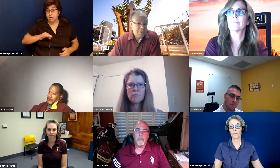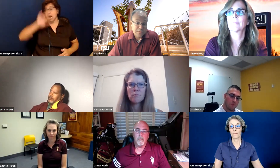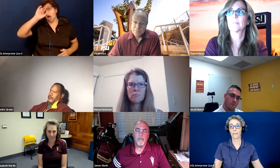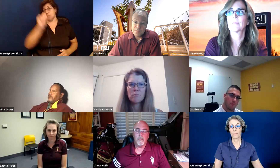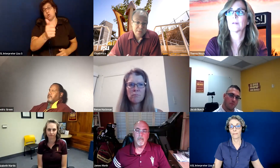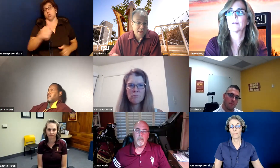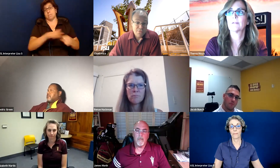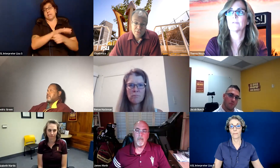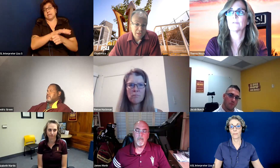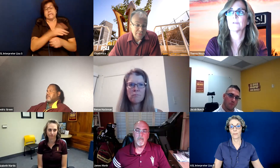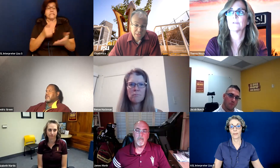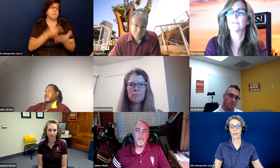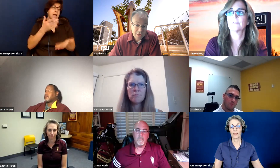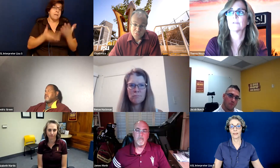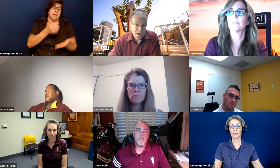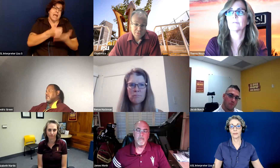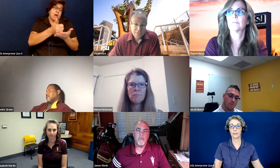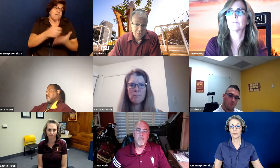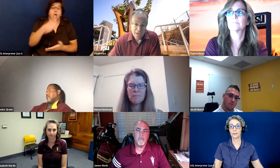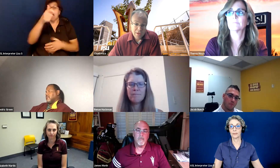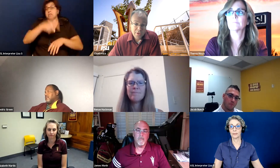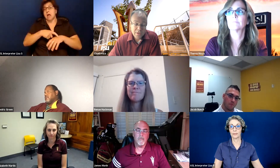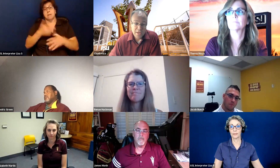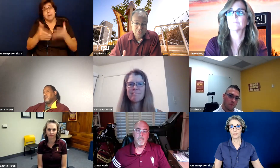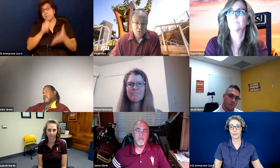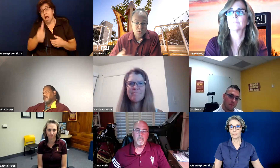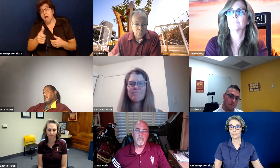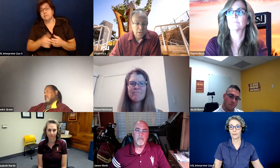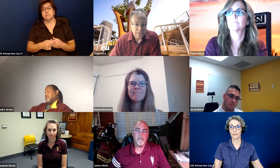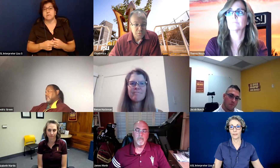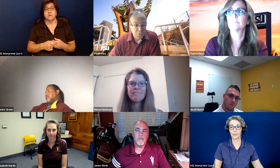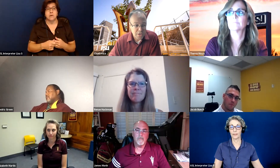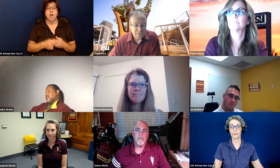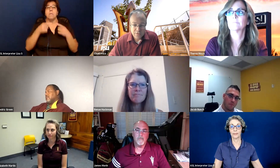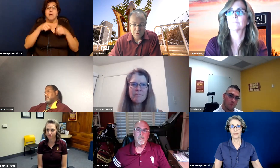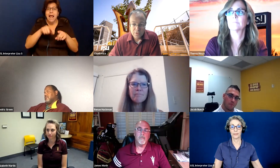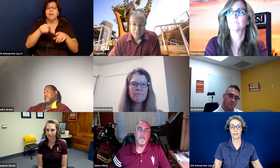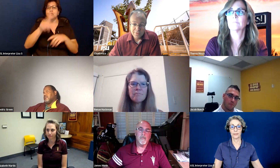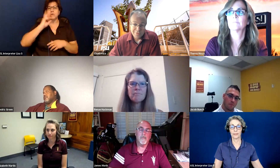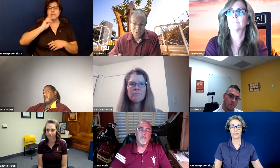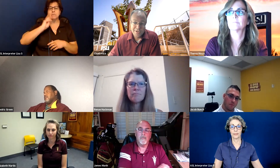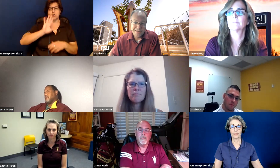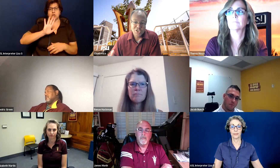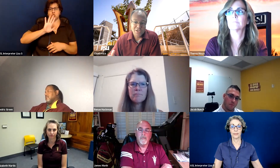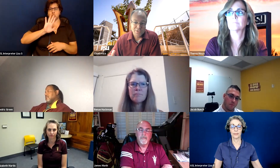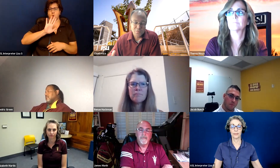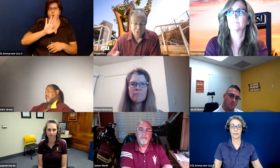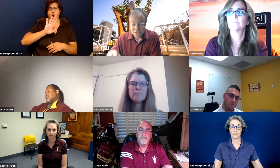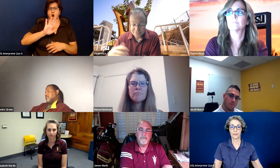Sometimes it might be helpful other times not so much. But as you experienced your educational experience